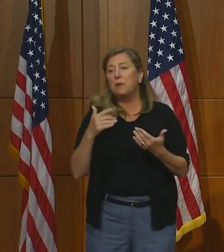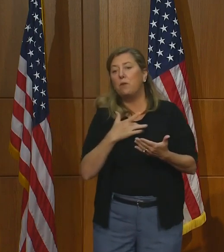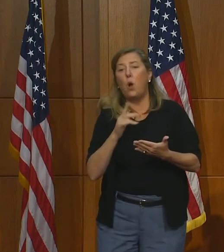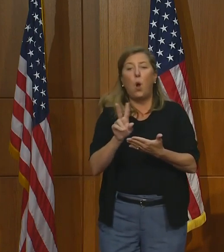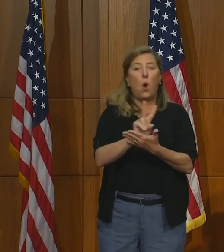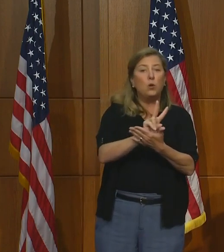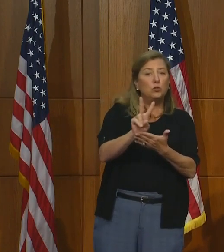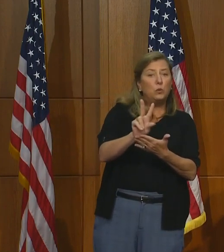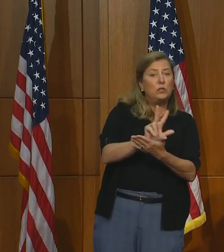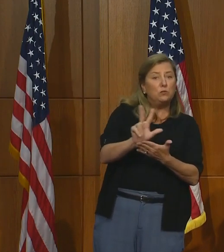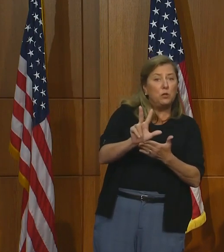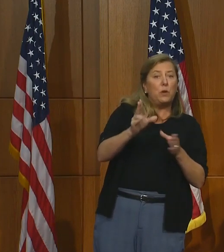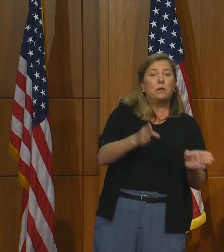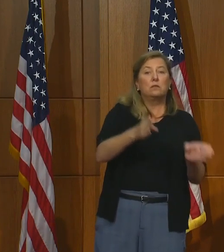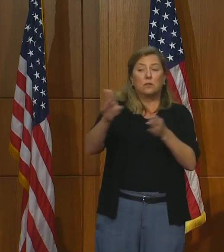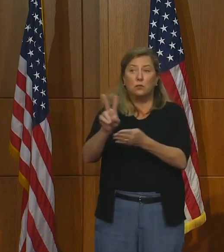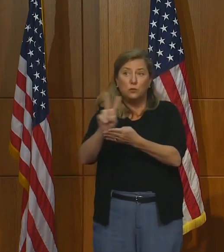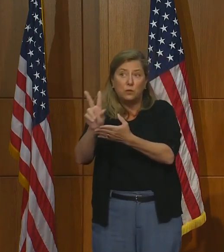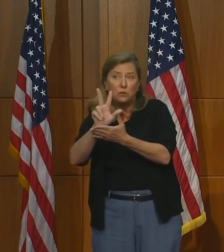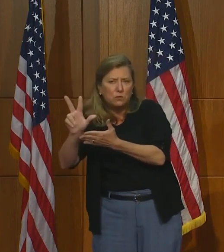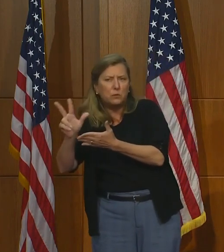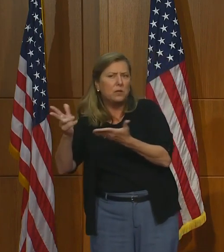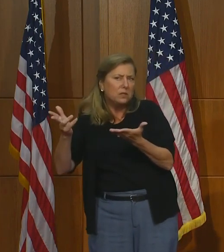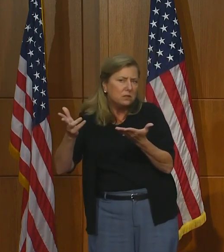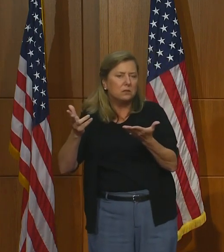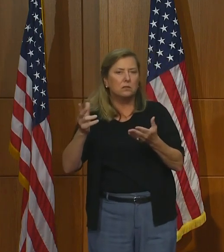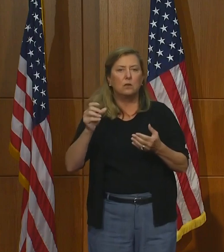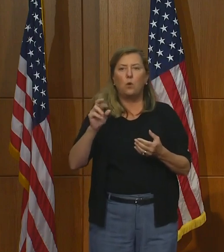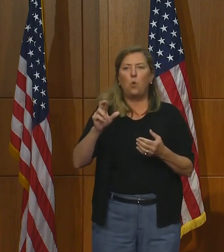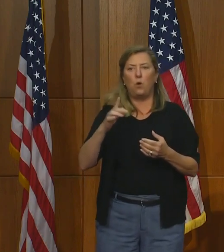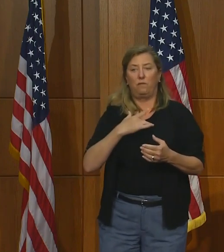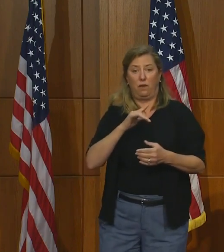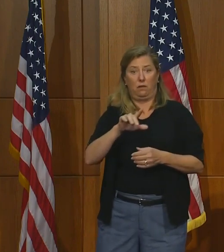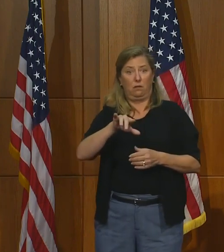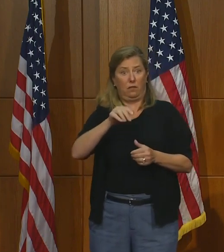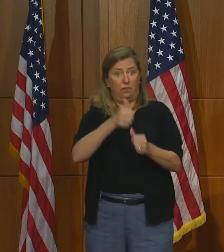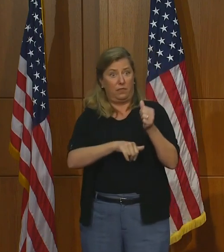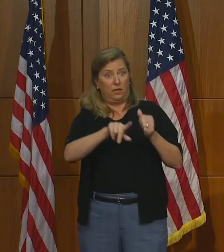RECOVERY NUMBERS SHOULD NOT BE TAKEN LAST WEEK MAYBE TWO TO